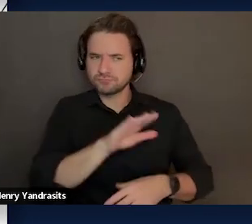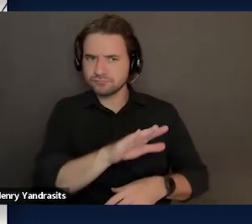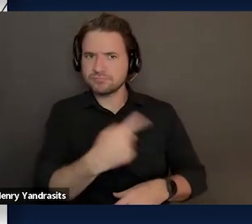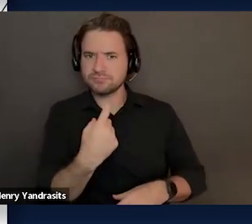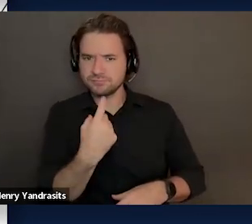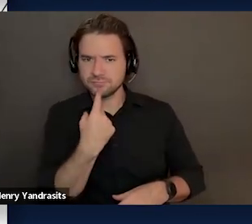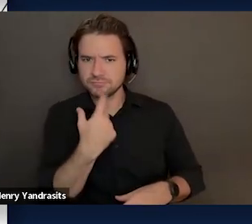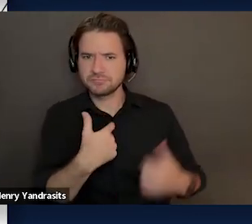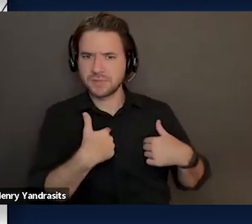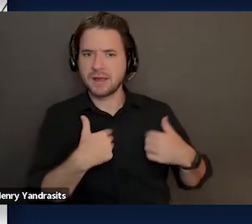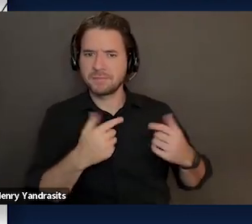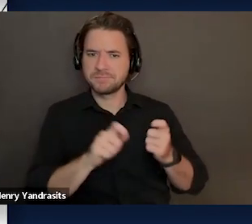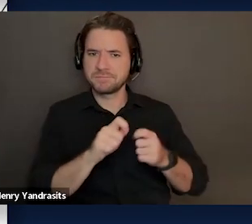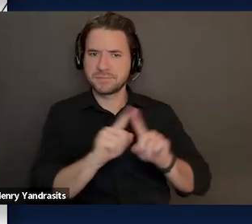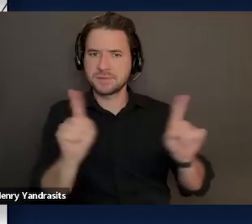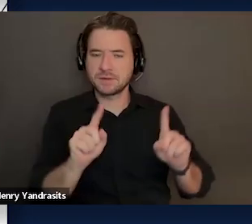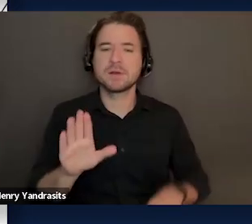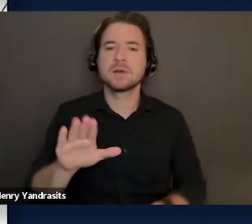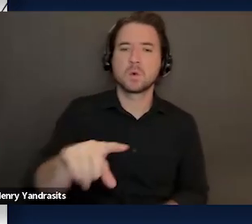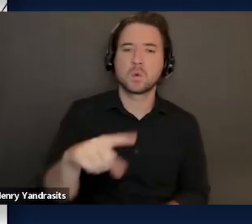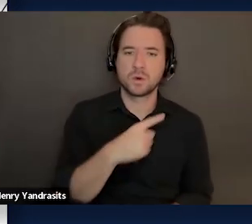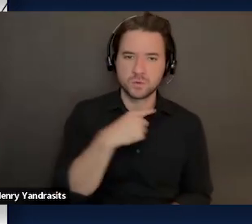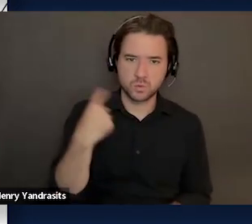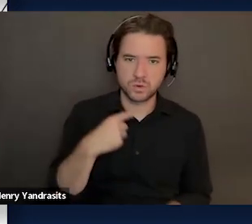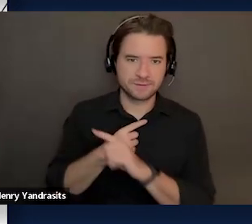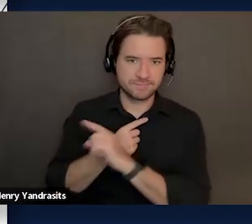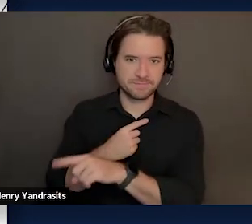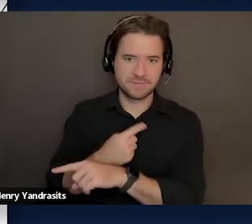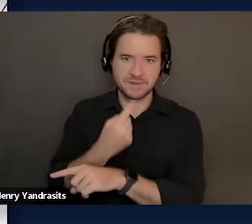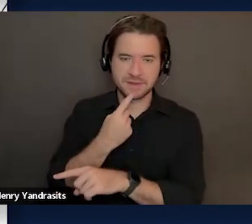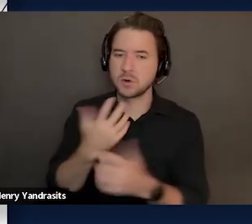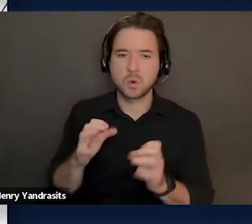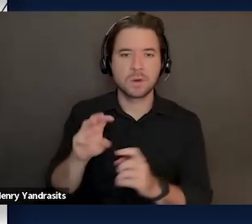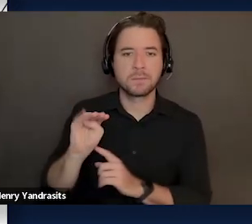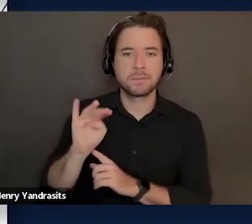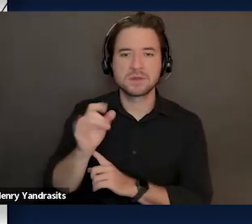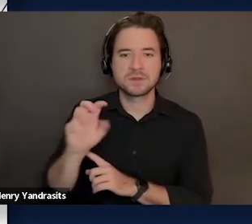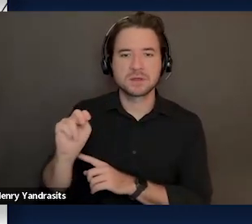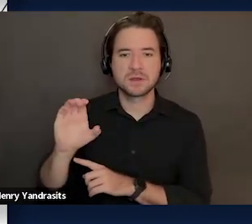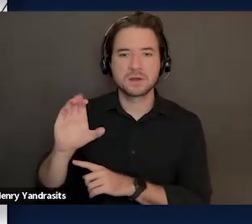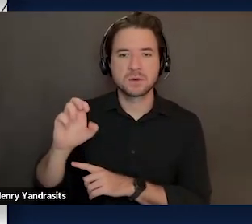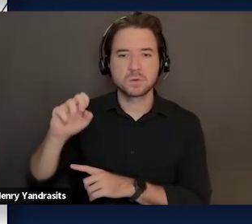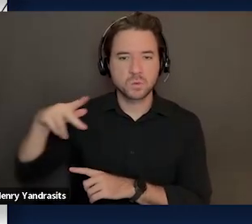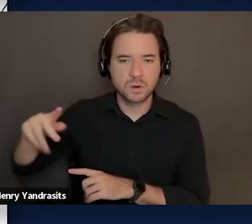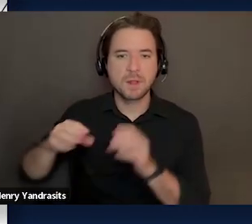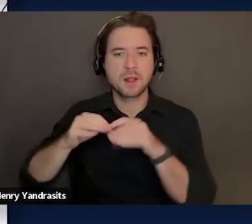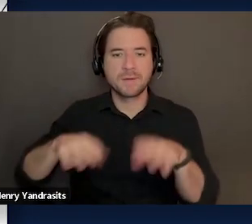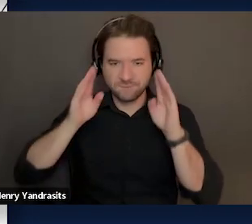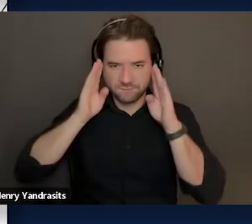As I mentioned before, one risk of the designation that the workgroup prevented was this threat of mission creep and loss of focus at NIMHD.